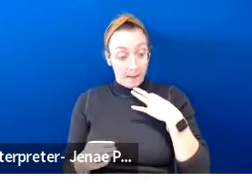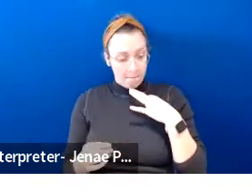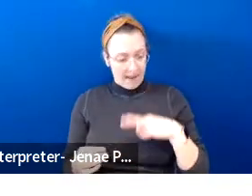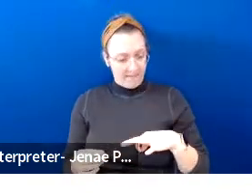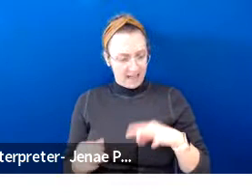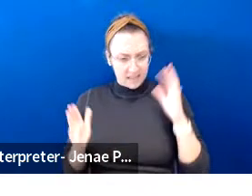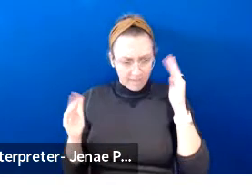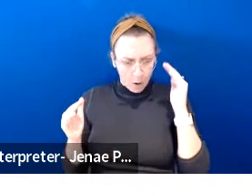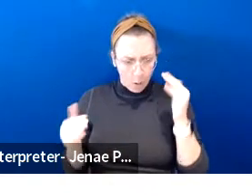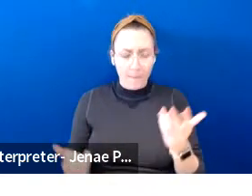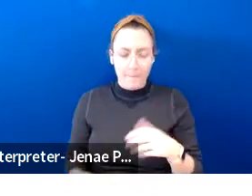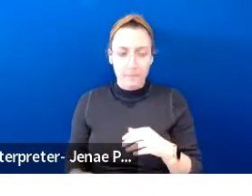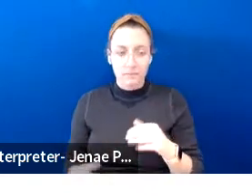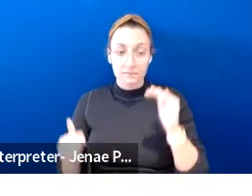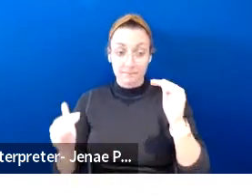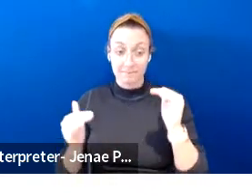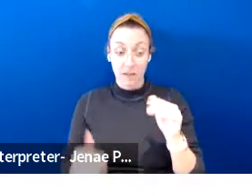And then there's a triad of hope.